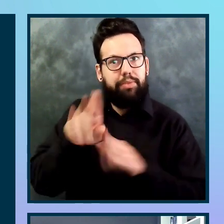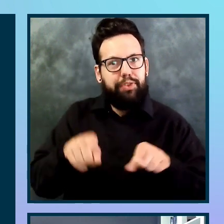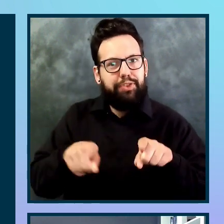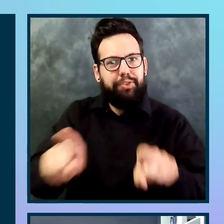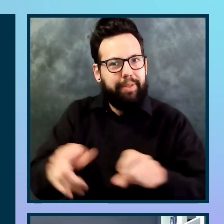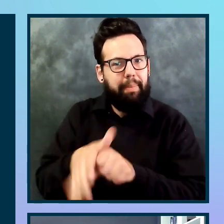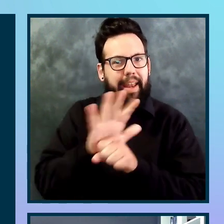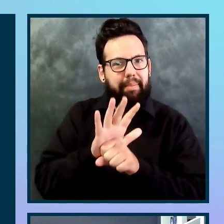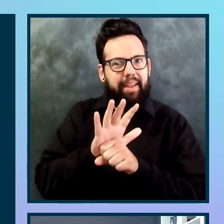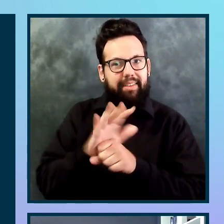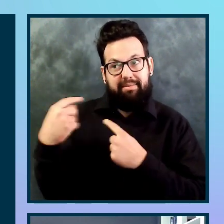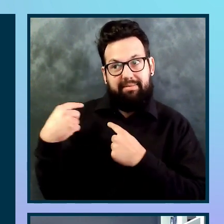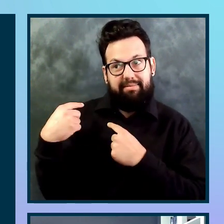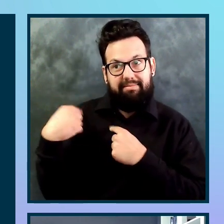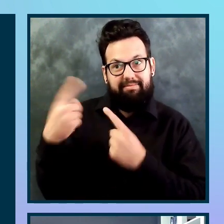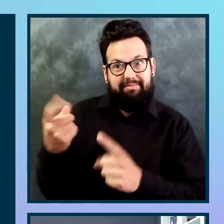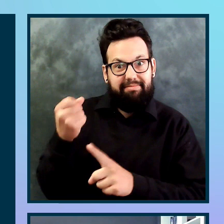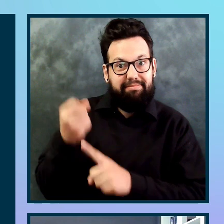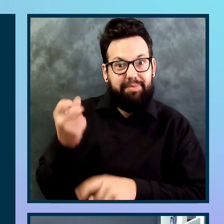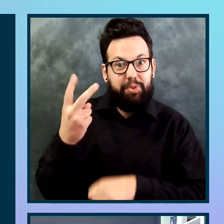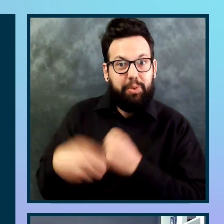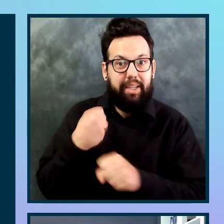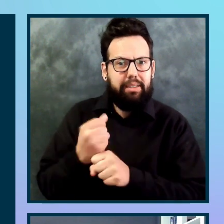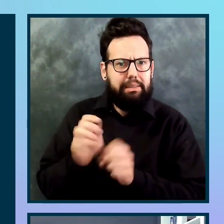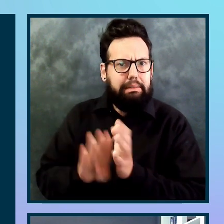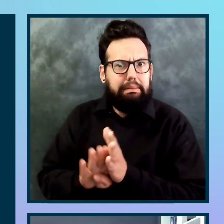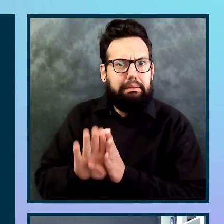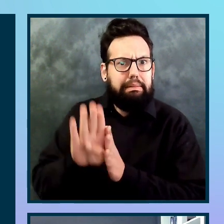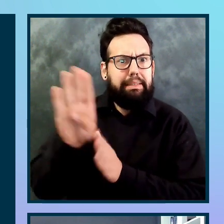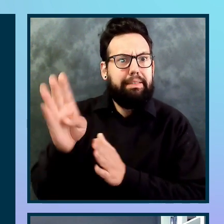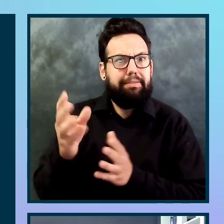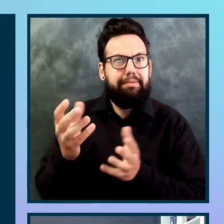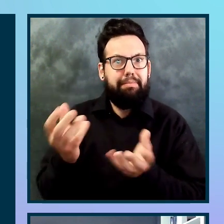exponentiated the amount of usage that we have of eCommerce websites.